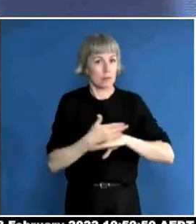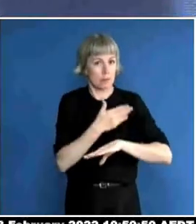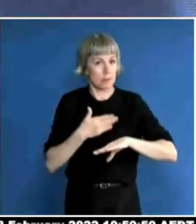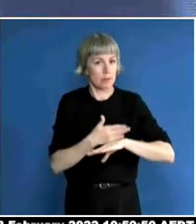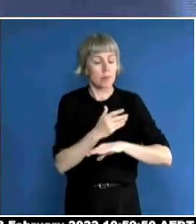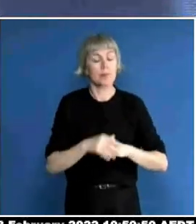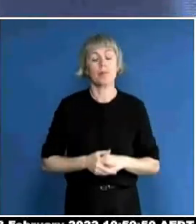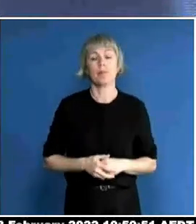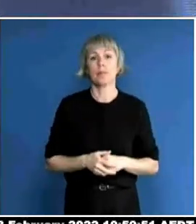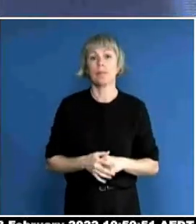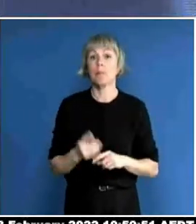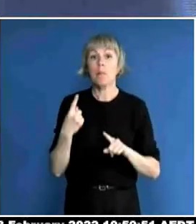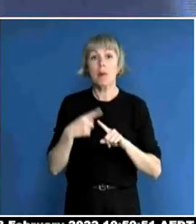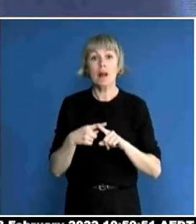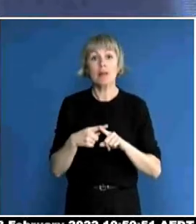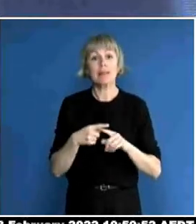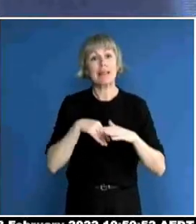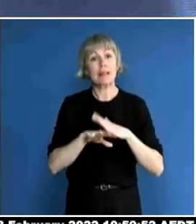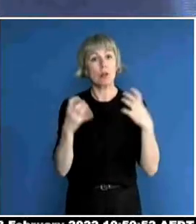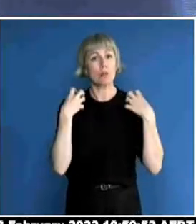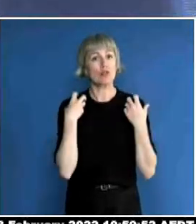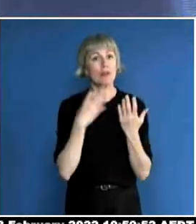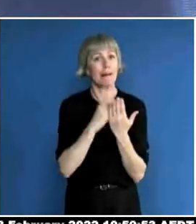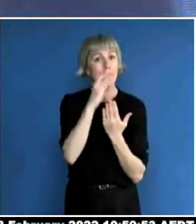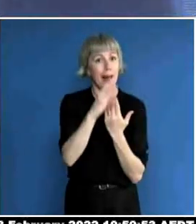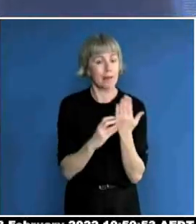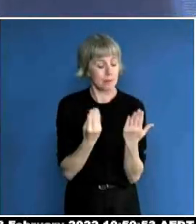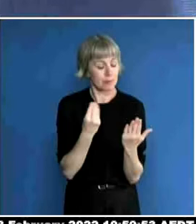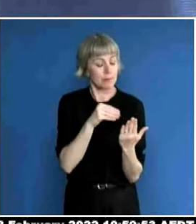Disability Enterprises for April 2022.